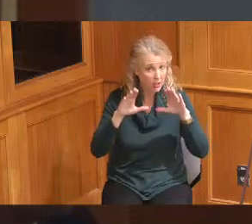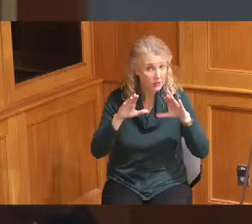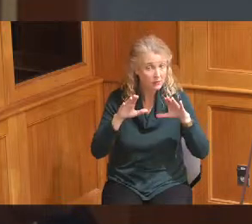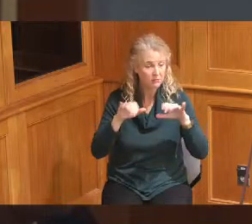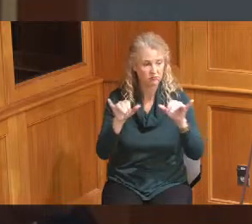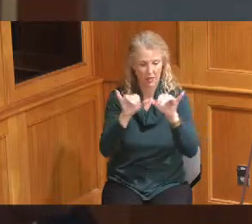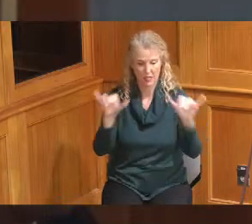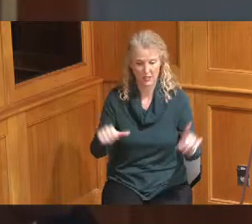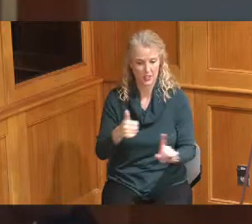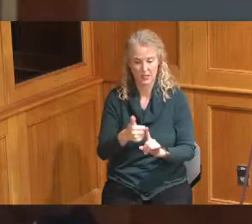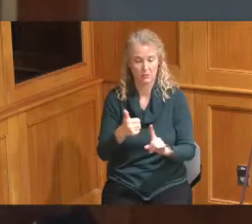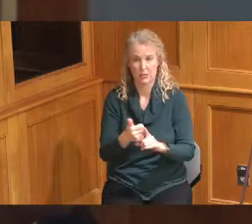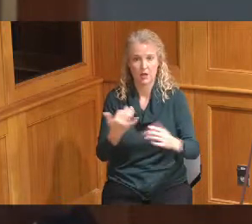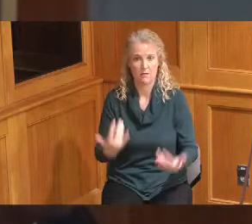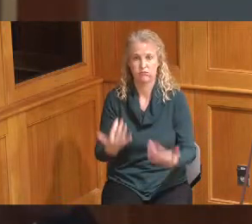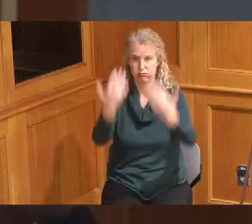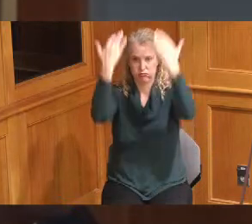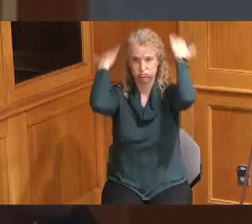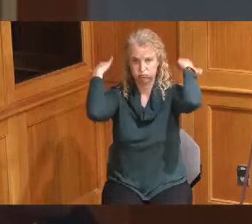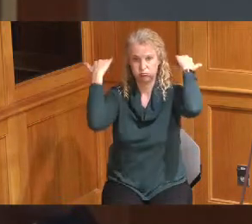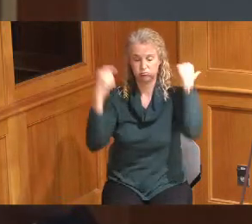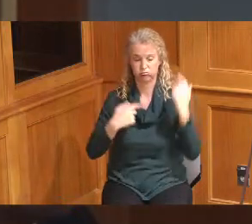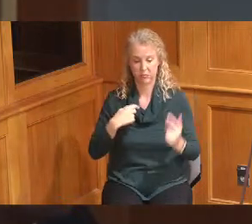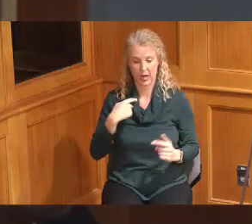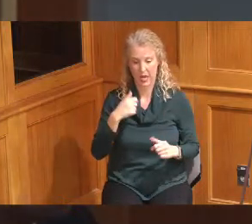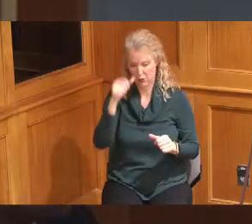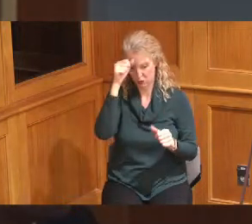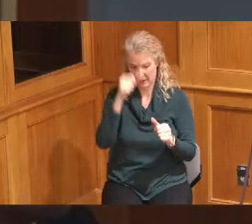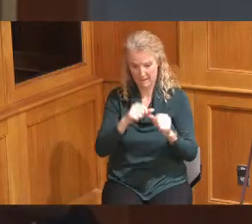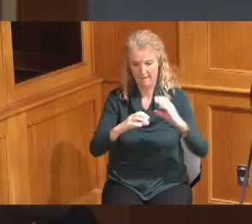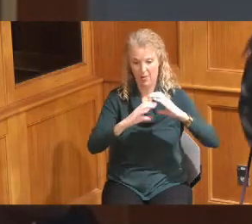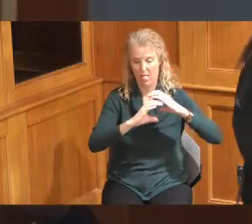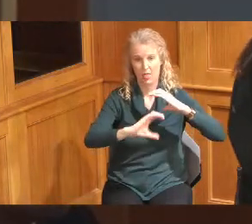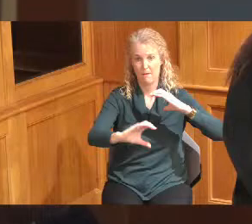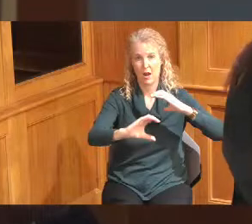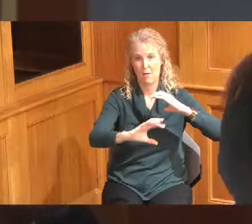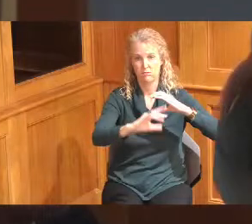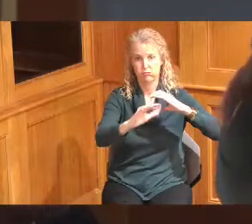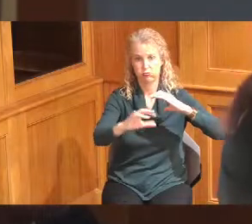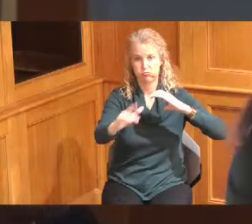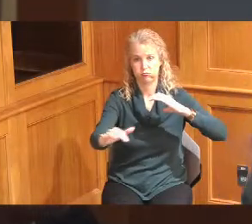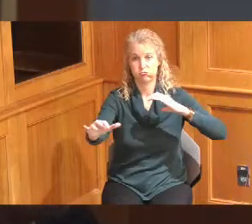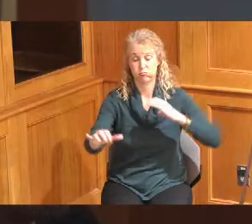that's a constant Evolution I watch those meetings and so I think as that system improves you'll see